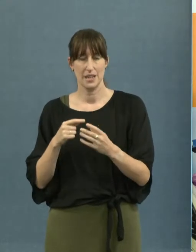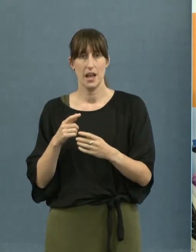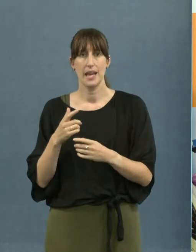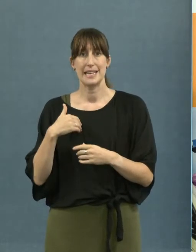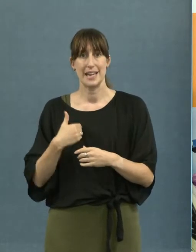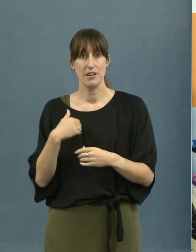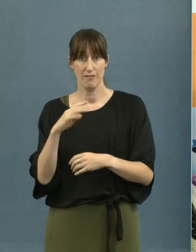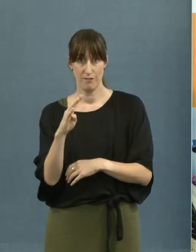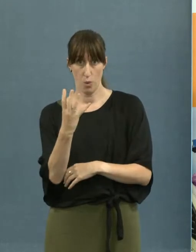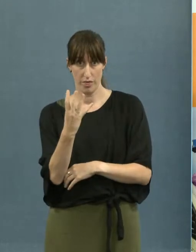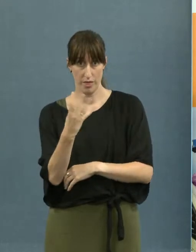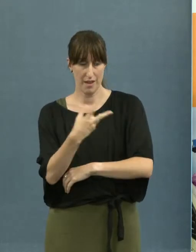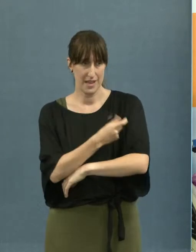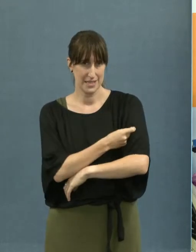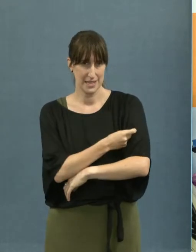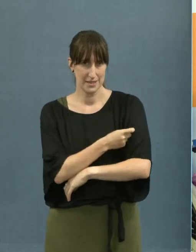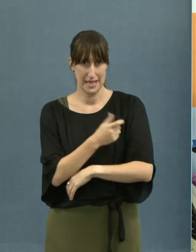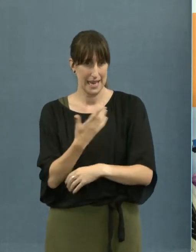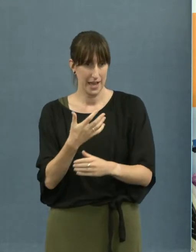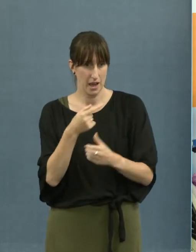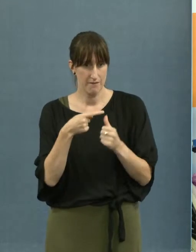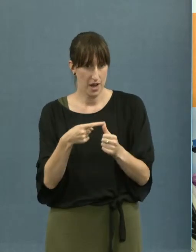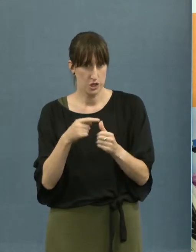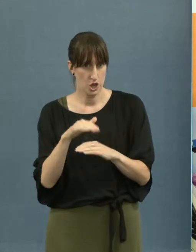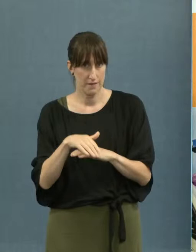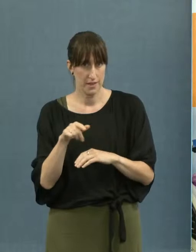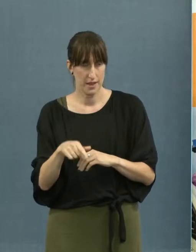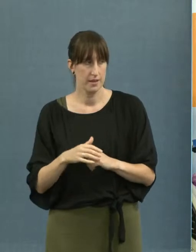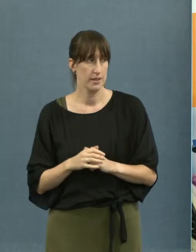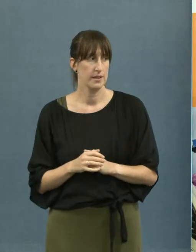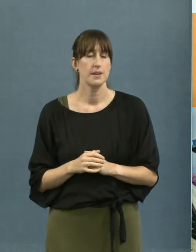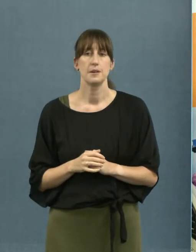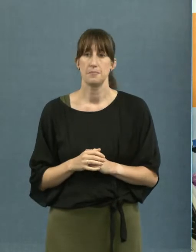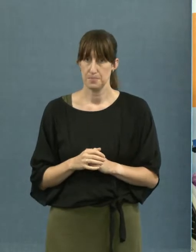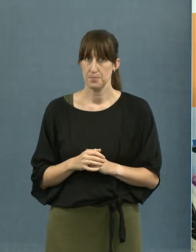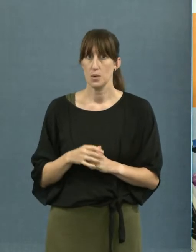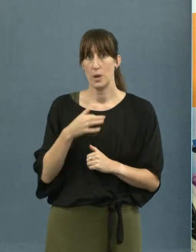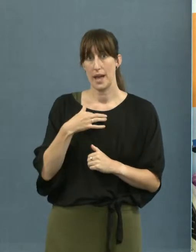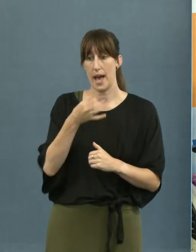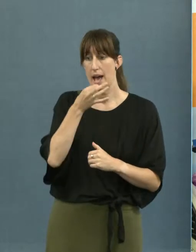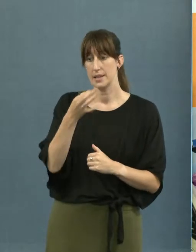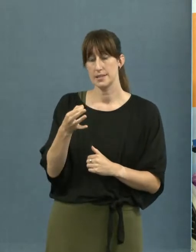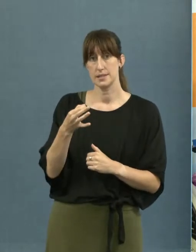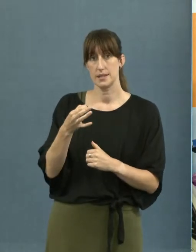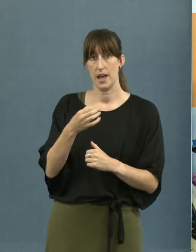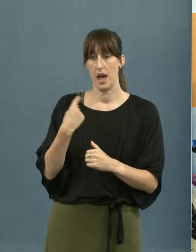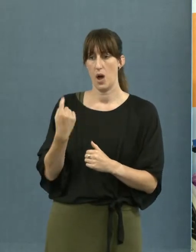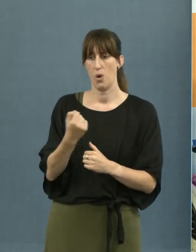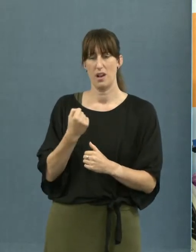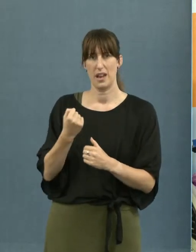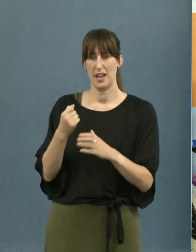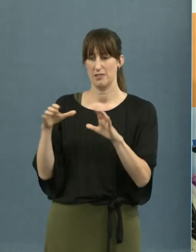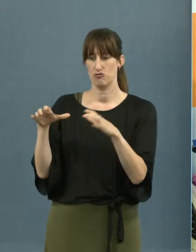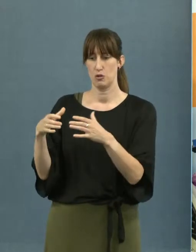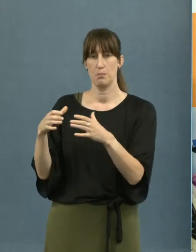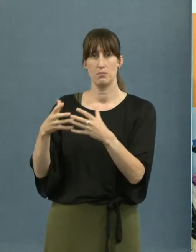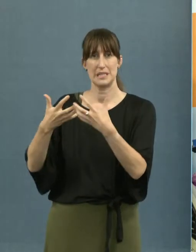General mentioned last week, specific advice has been requested from our technical